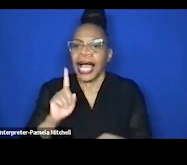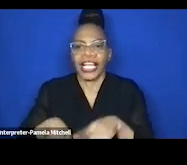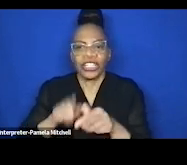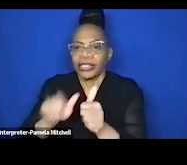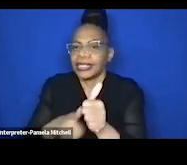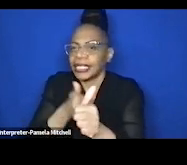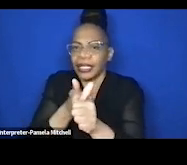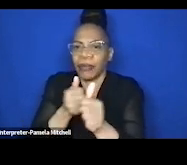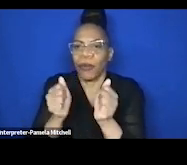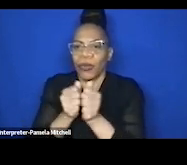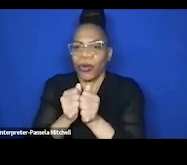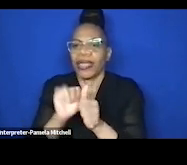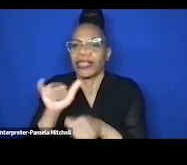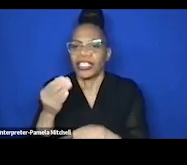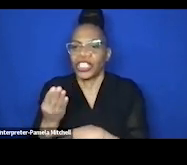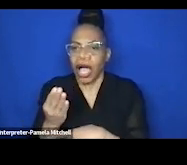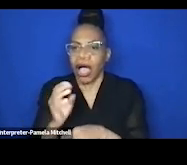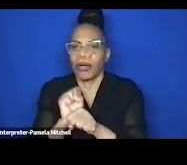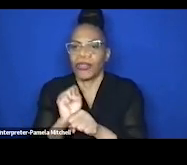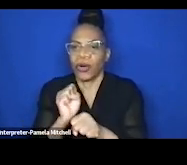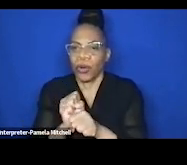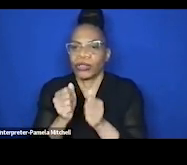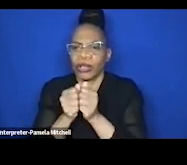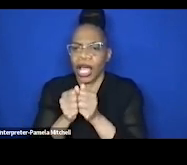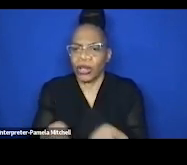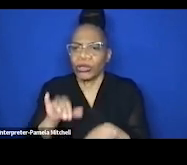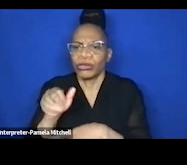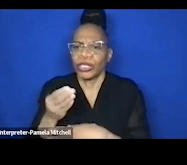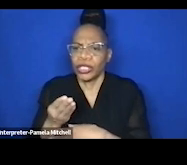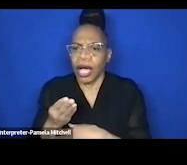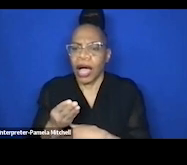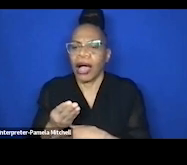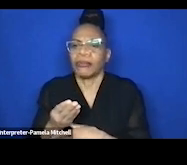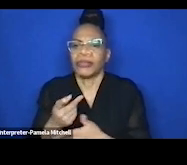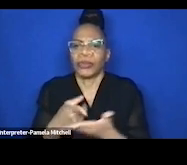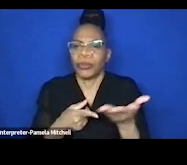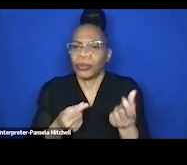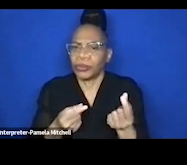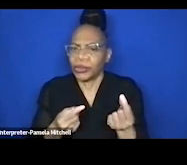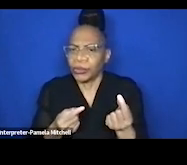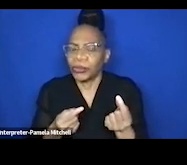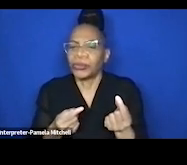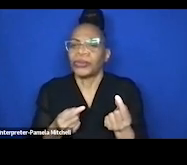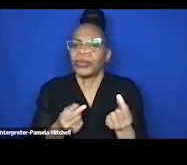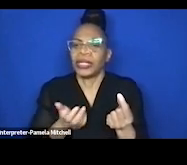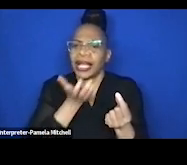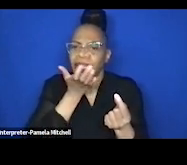So I ended up losing the job. And I started to cut some grass. One day, I lost my steps. And I liked to cut grass.